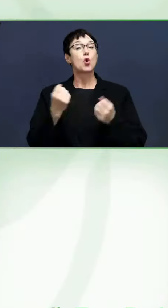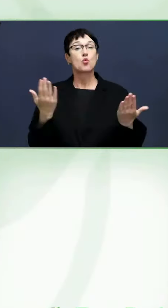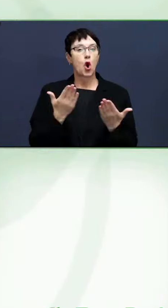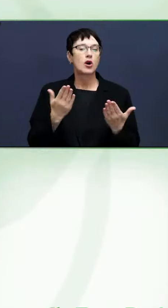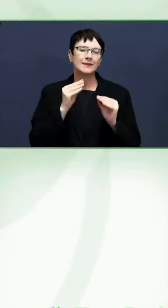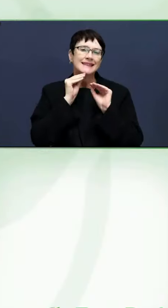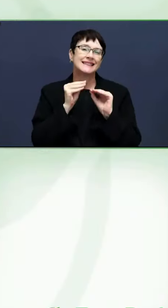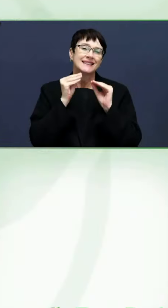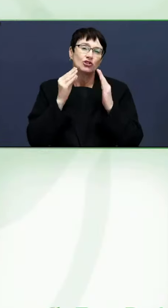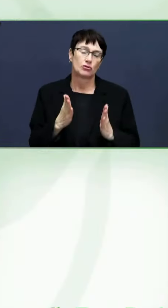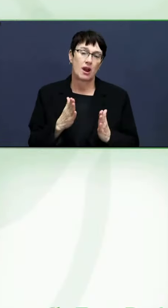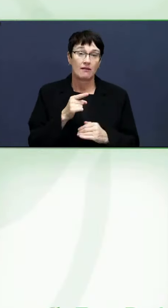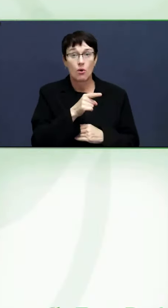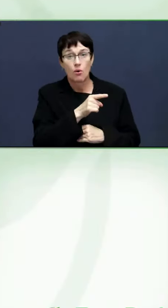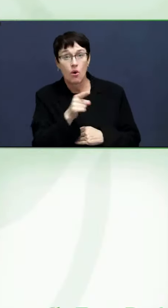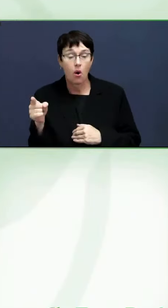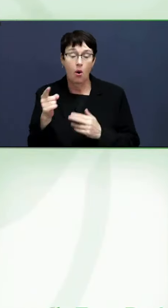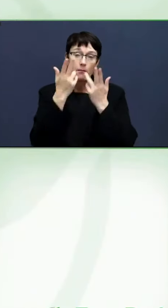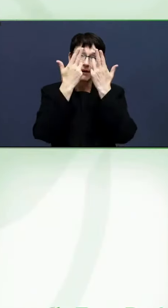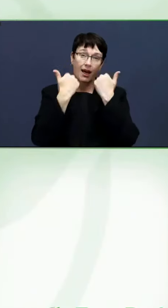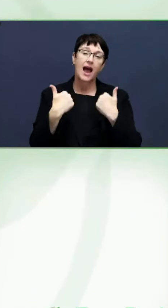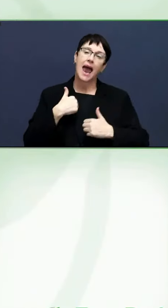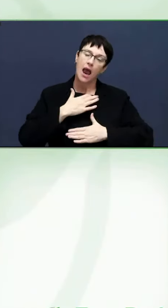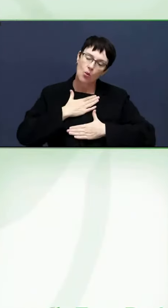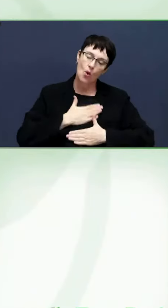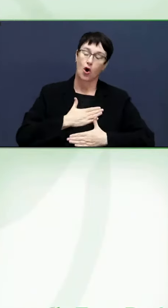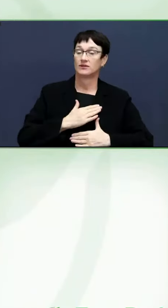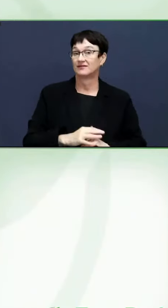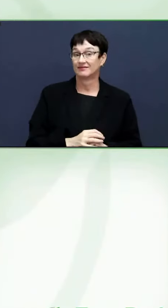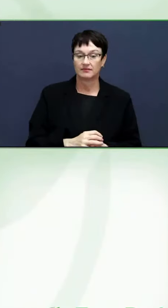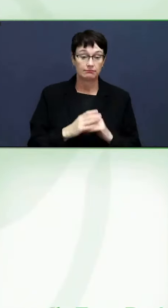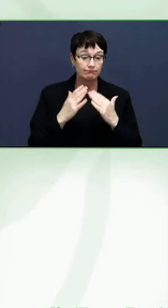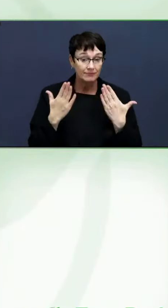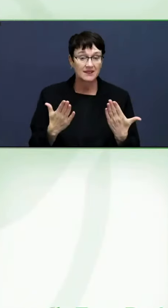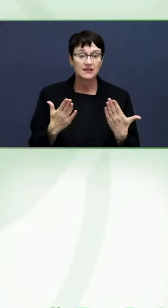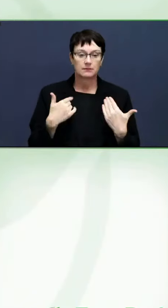Before I leave you, I want to share with you this last thought, when I lost most of my